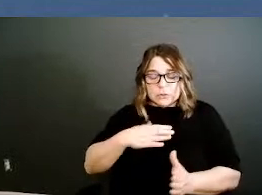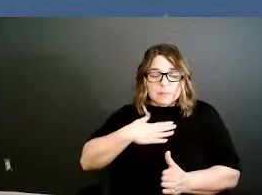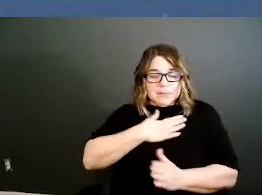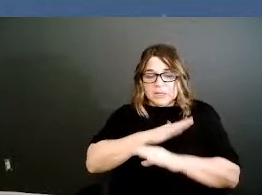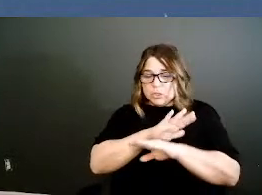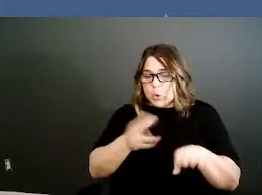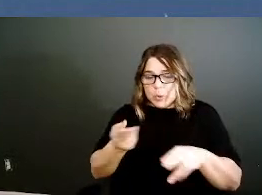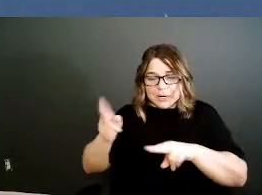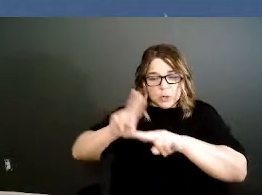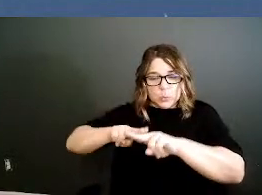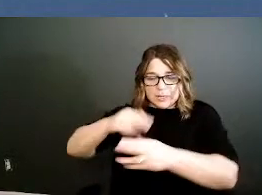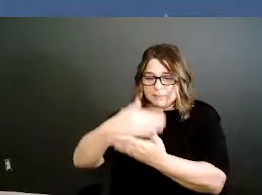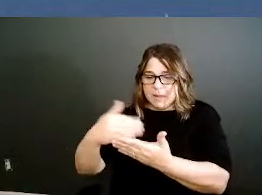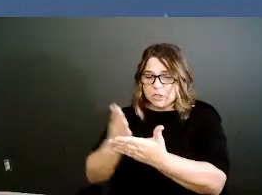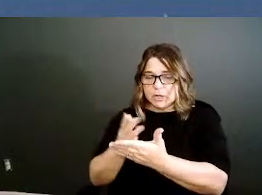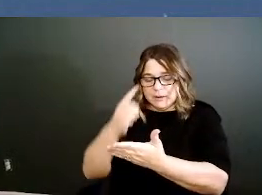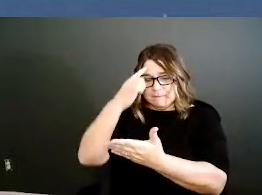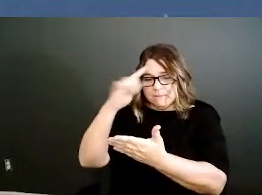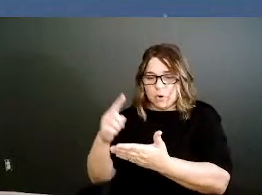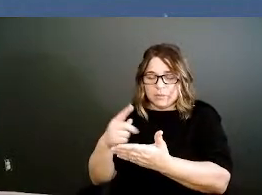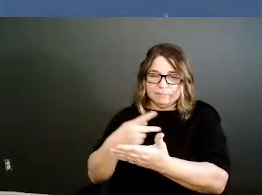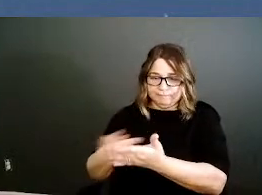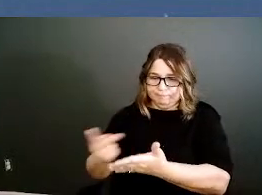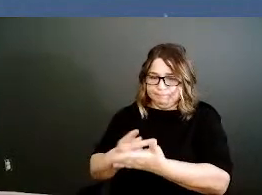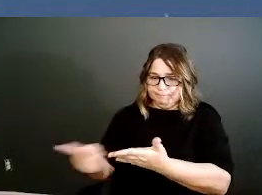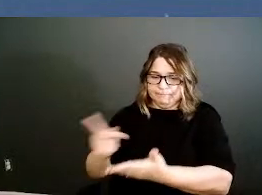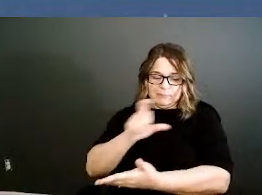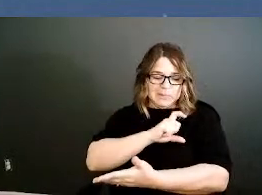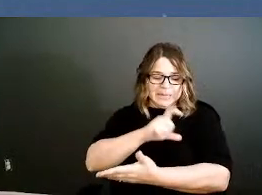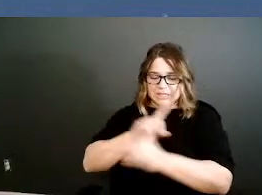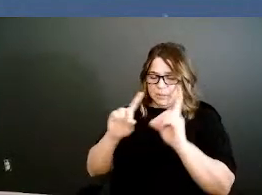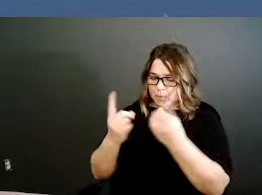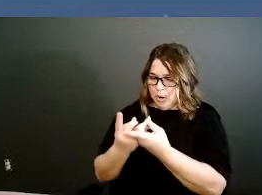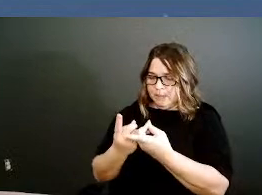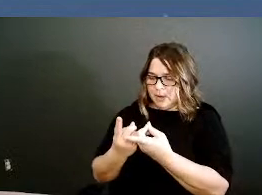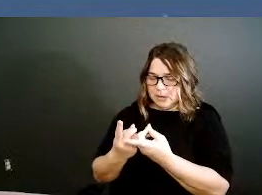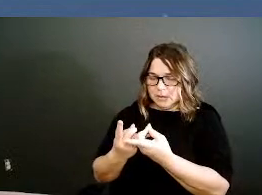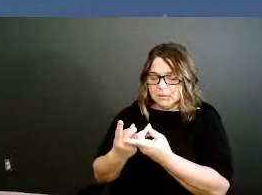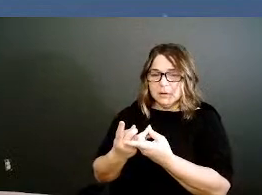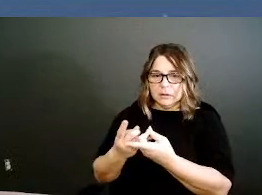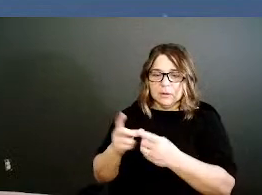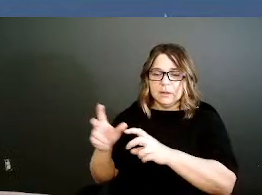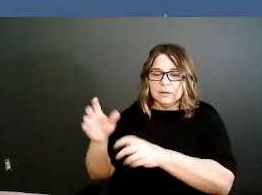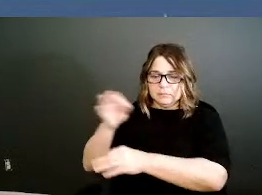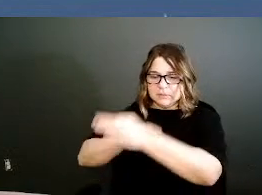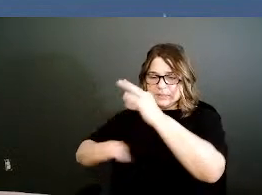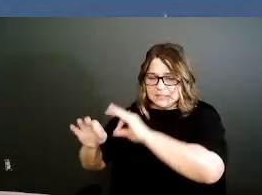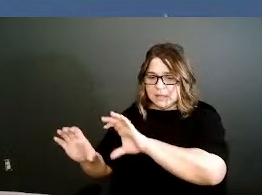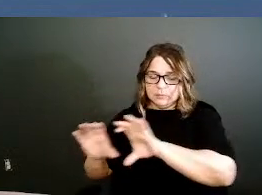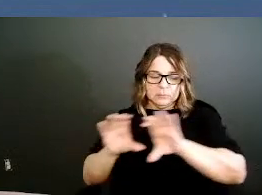VIOLENCE PREVENTION, COMMUNITIES, PUBLIC HEALTH AND WE NEED FULL FUNDING FOR ESSENTIAL SERVICES LIKE